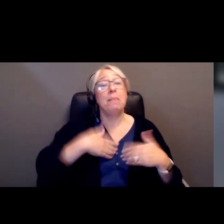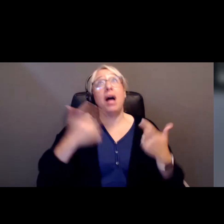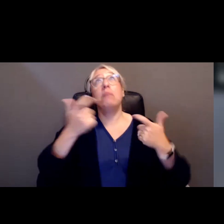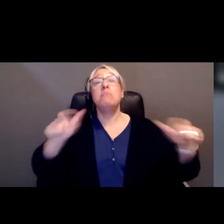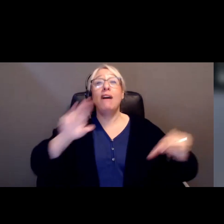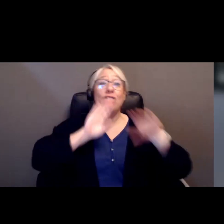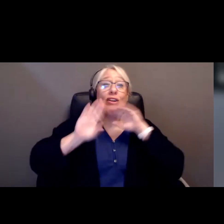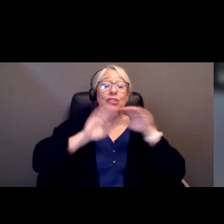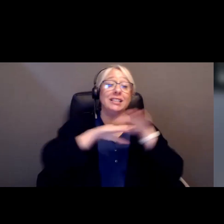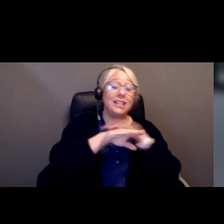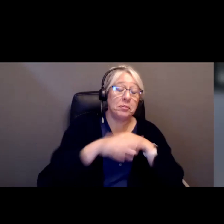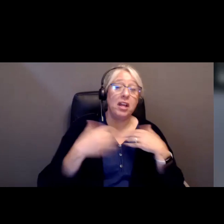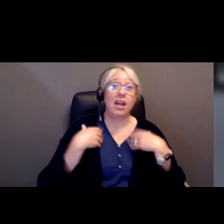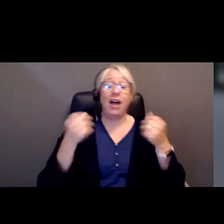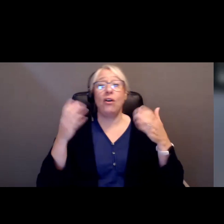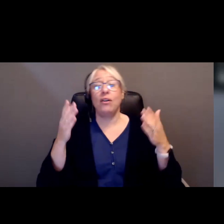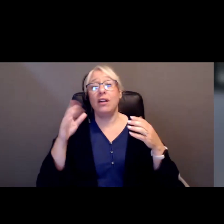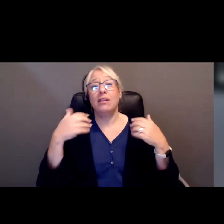will leave it at that. I'm sure there will be lots of things I can contribute later,